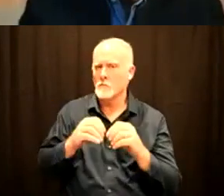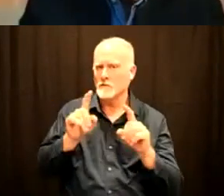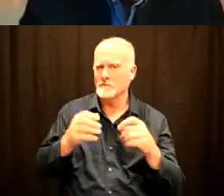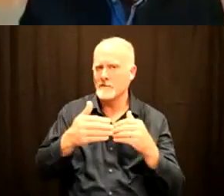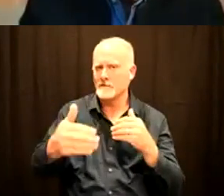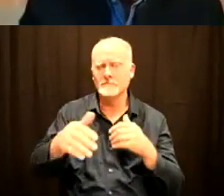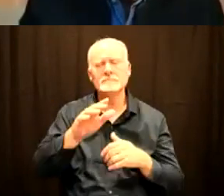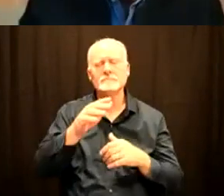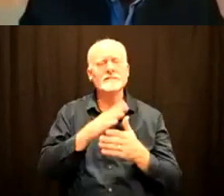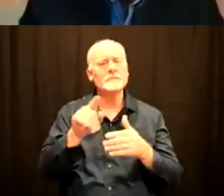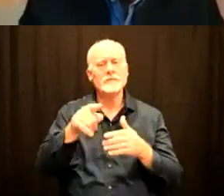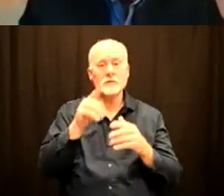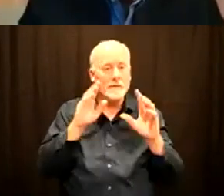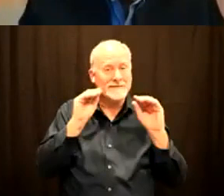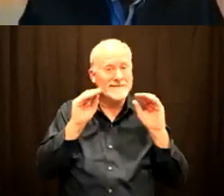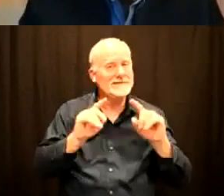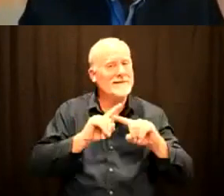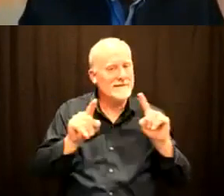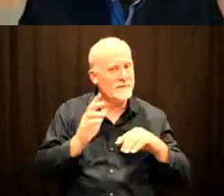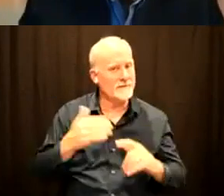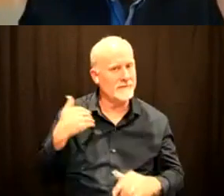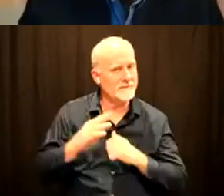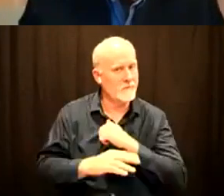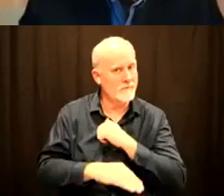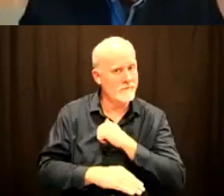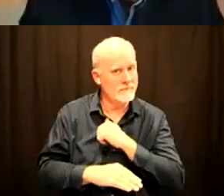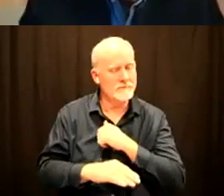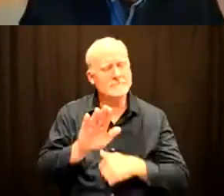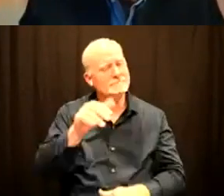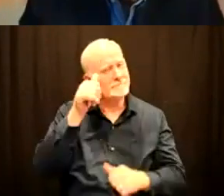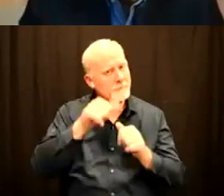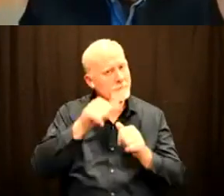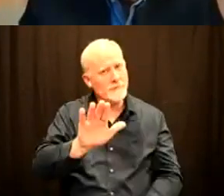different way than you taught even in the fall and i want to remind you that there are lots of